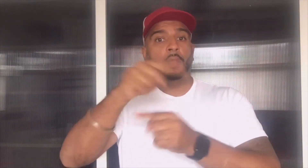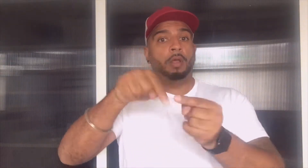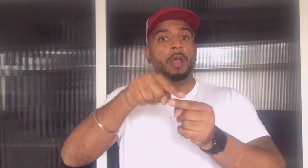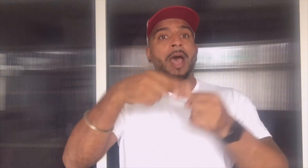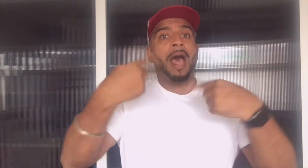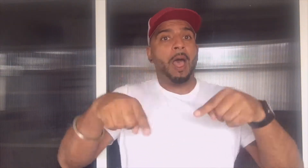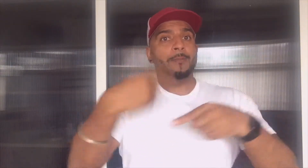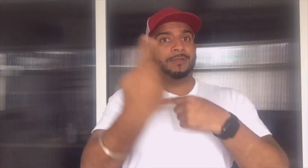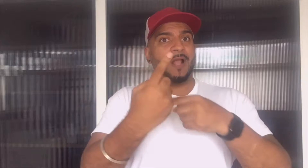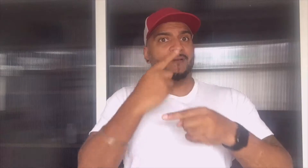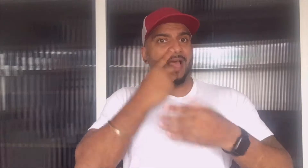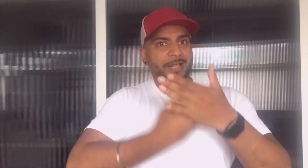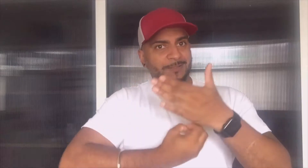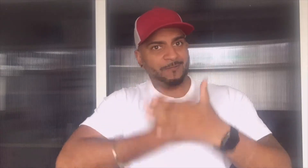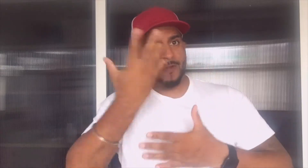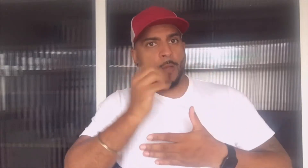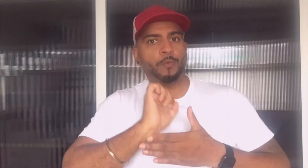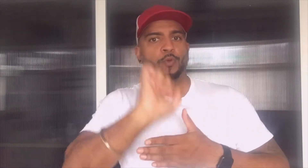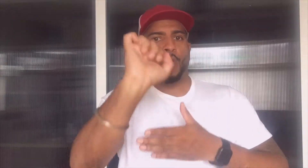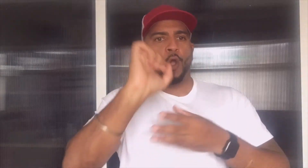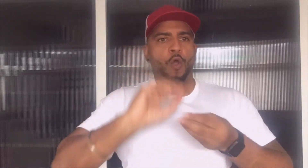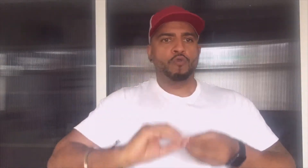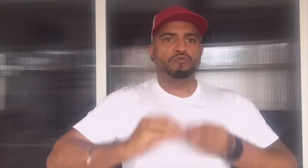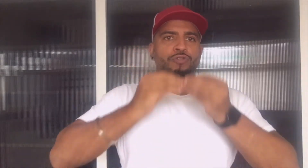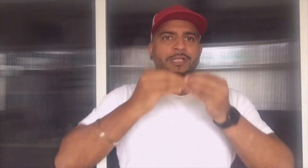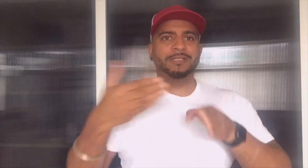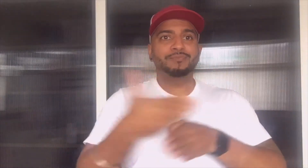to develop their creative practice.